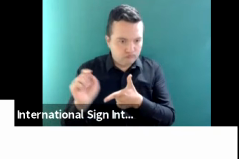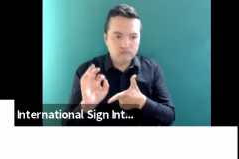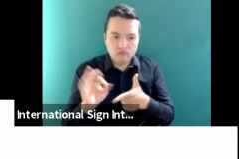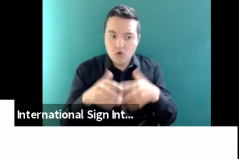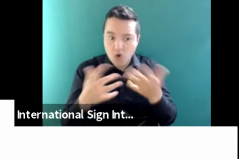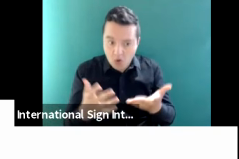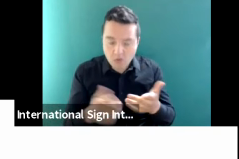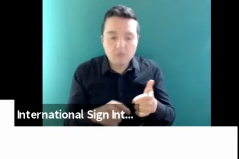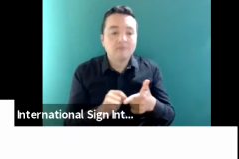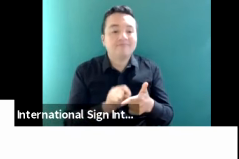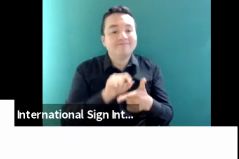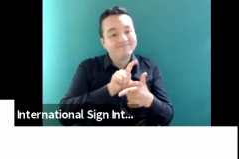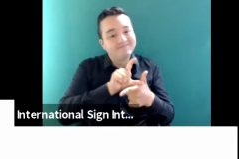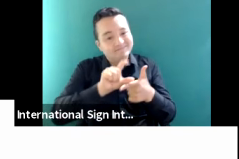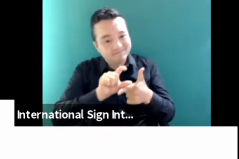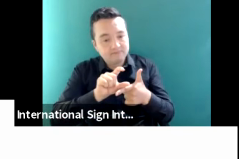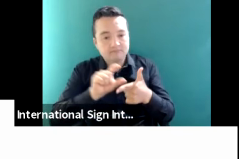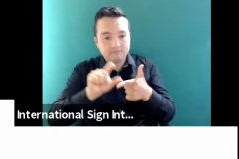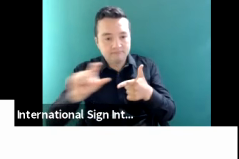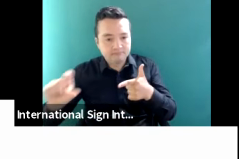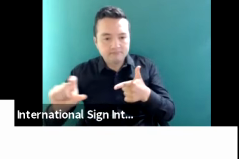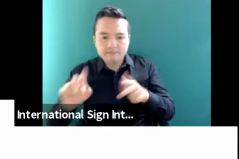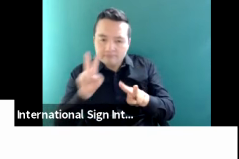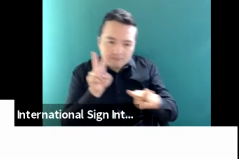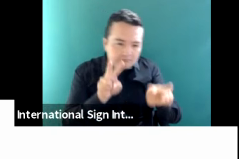There are quite a few middle income countries that have higher scores than high income countries.